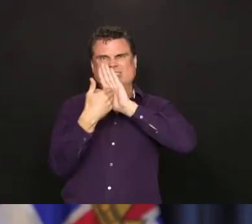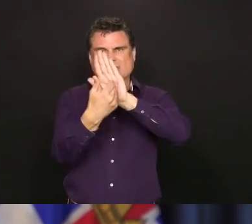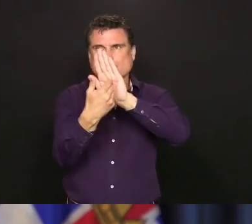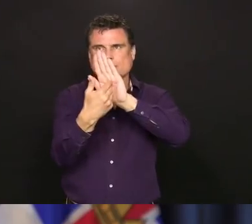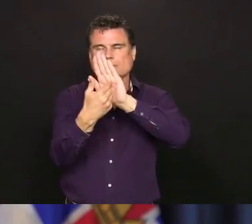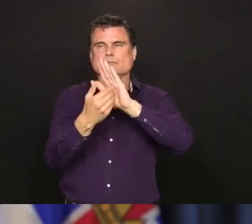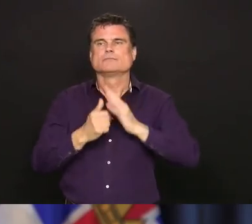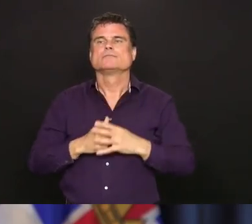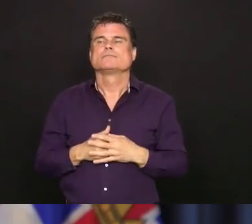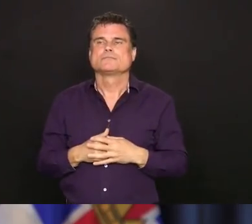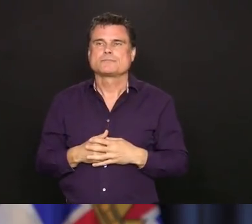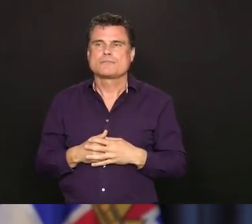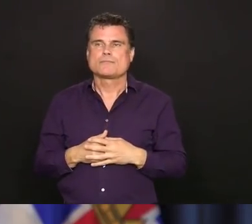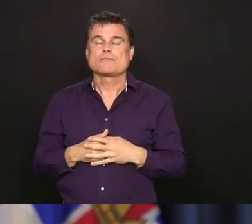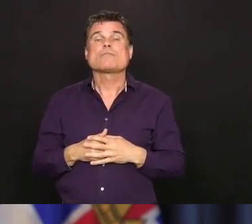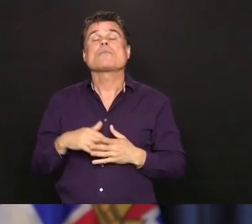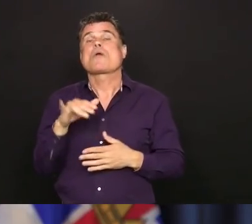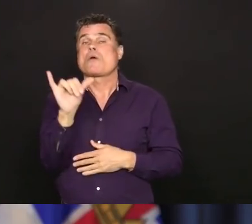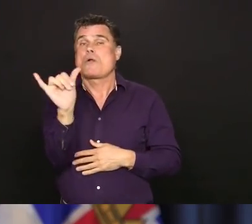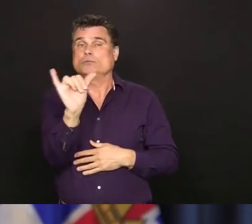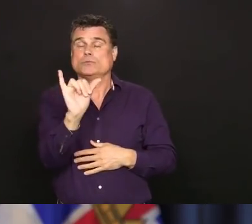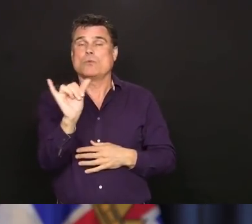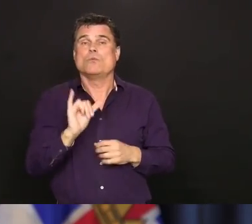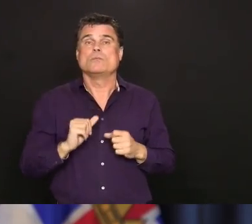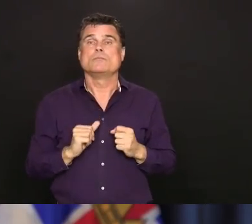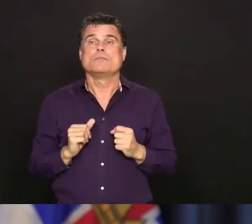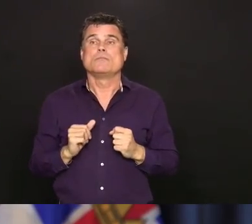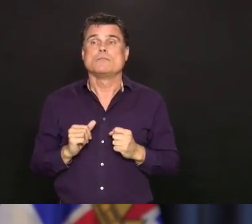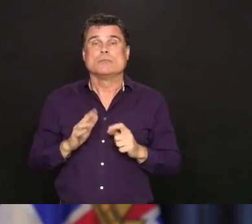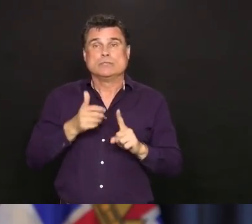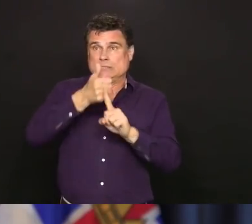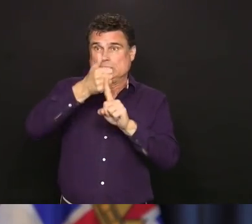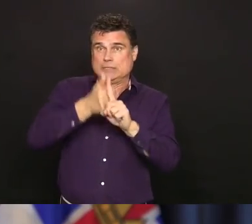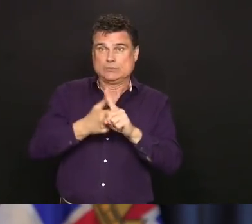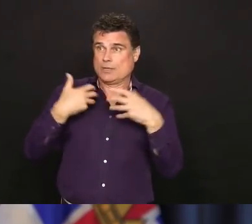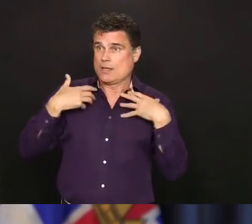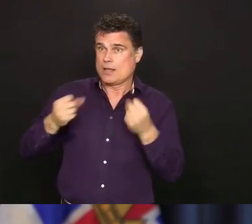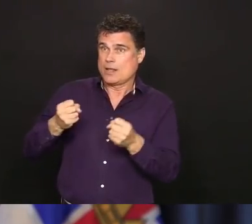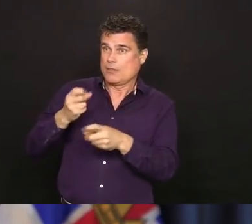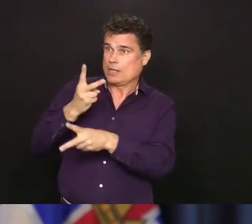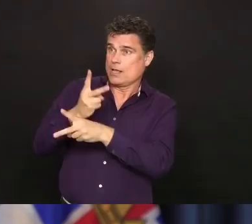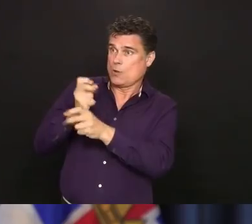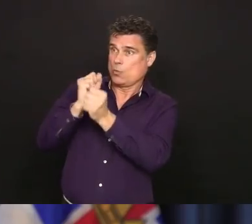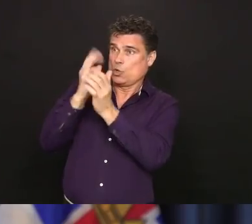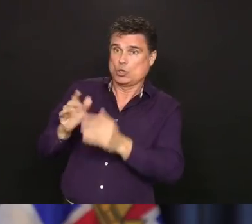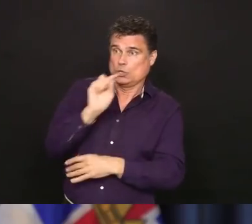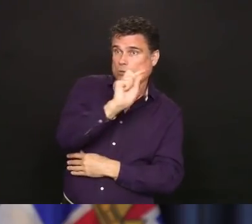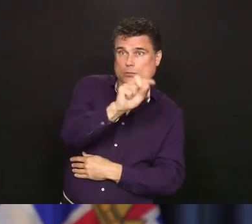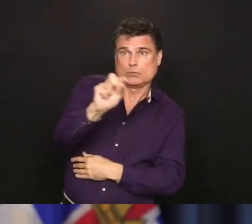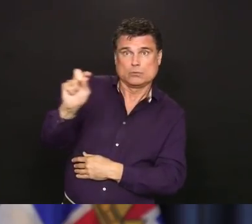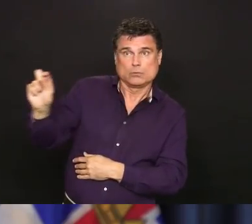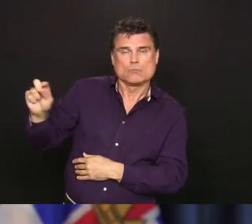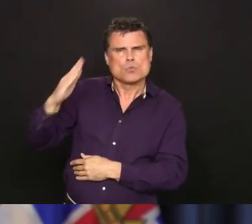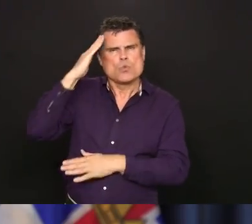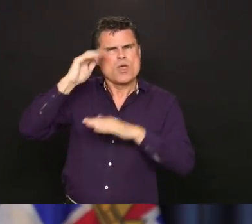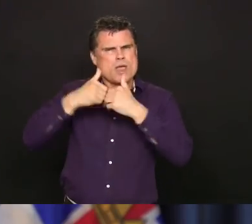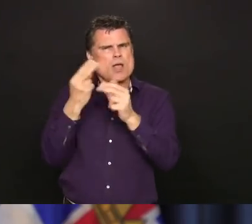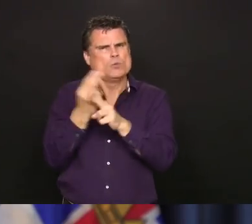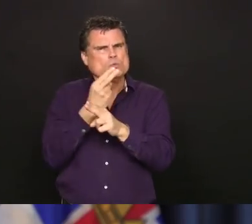care of the respirator. Teams under undertake fit testing and education with health care workers prior to them donning respirators to